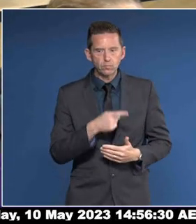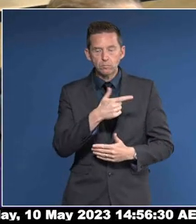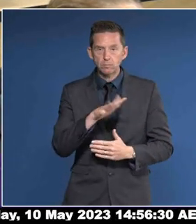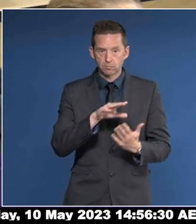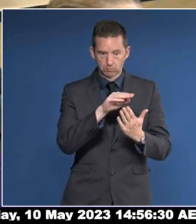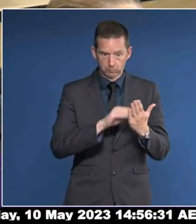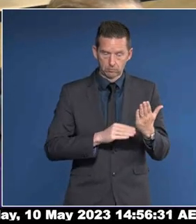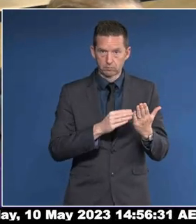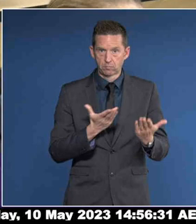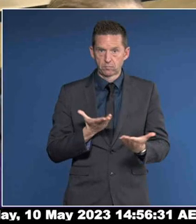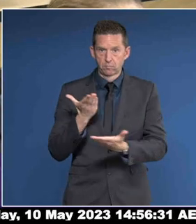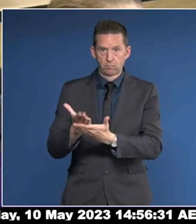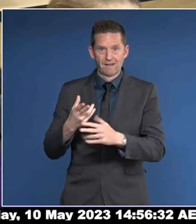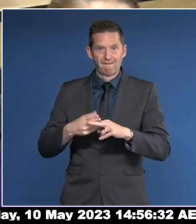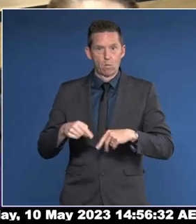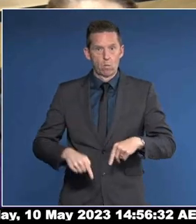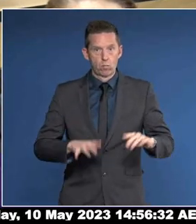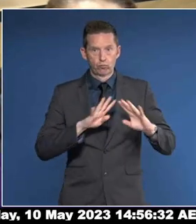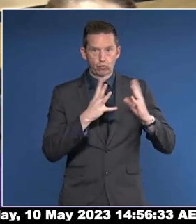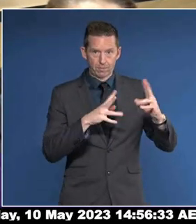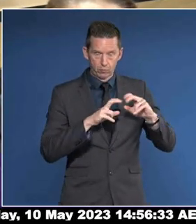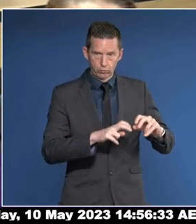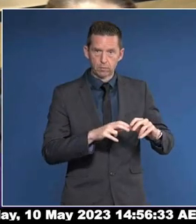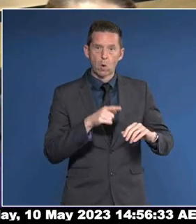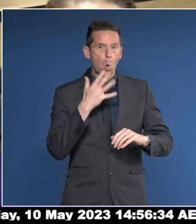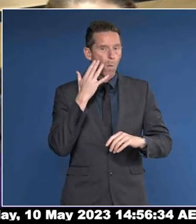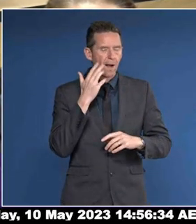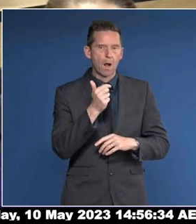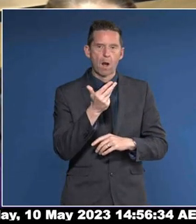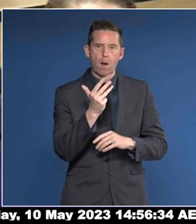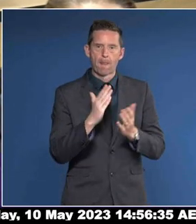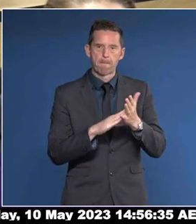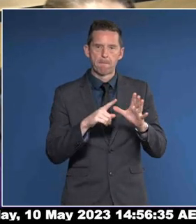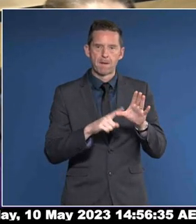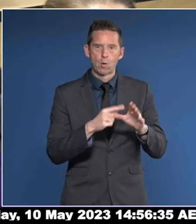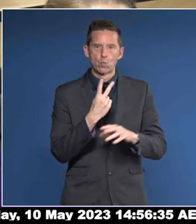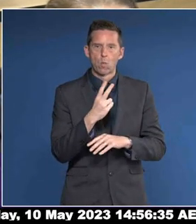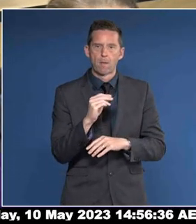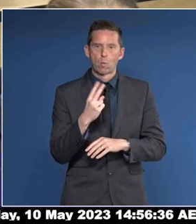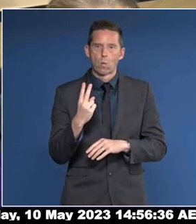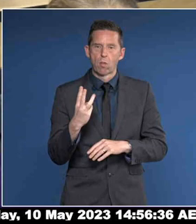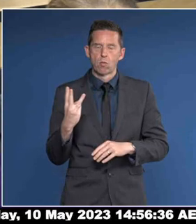Commission and it was signed on 9 May 2023. So, I think yesterday. MR TRACEY: I have.